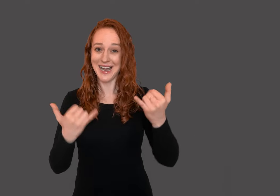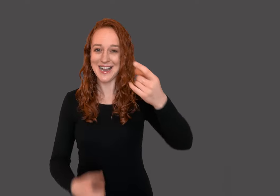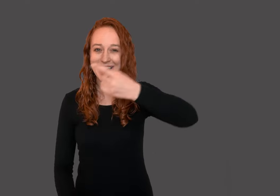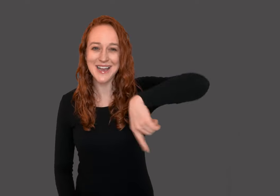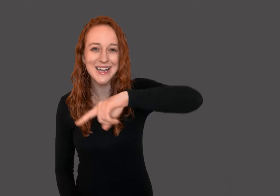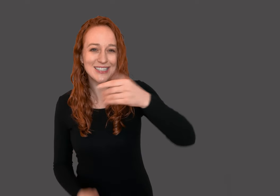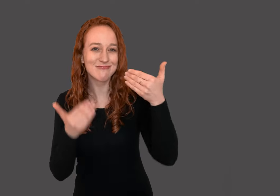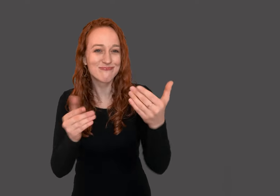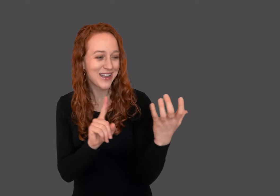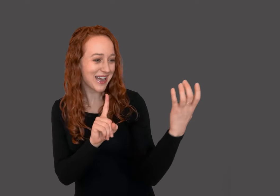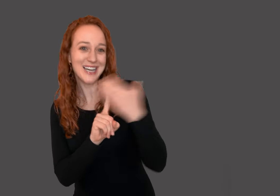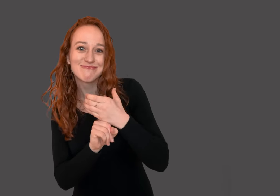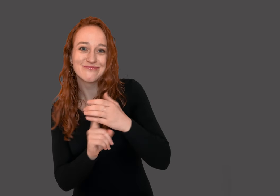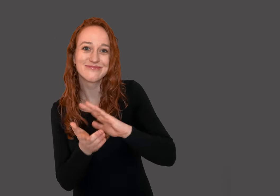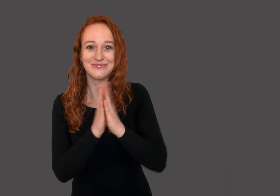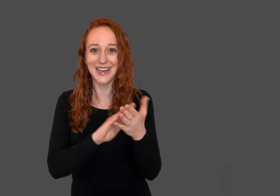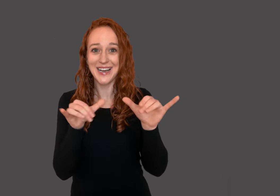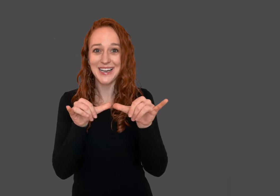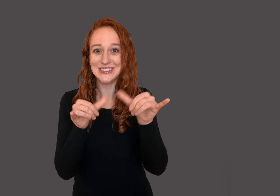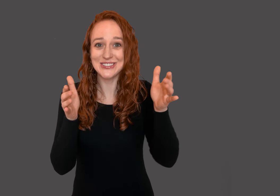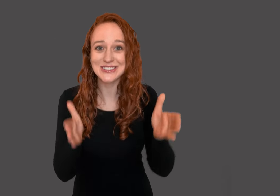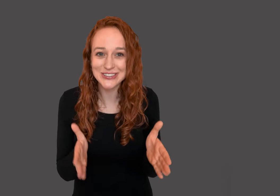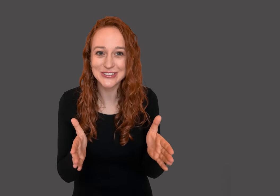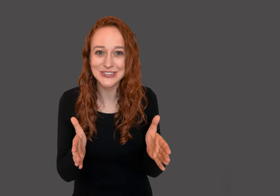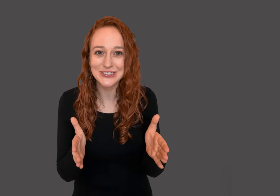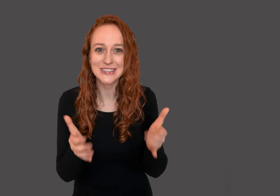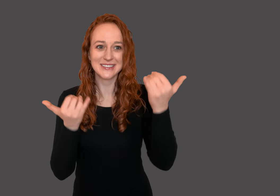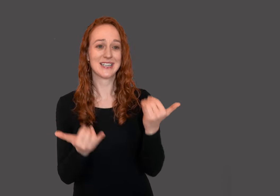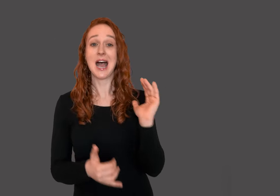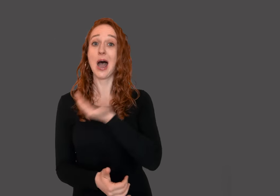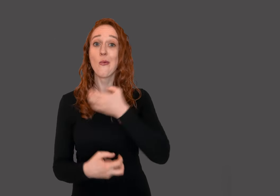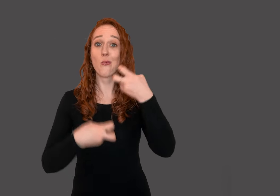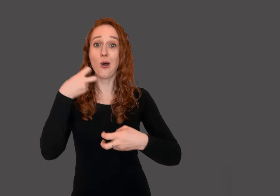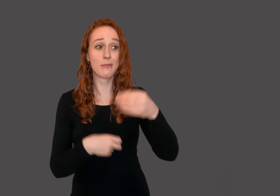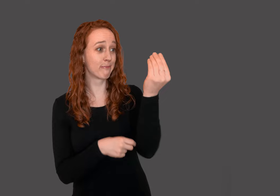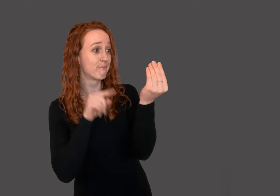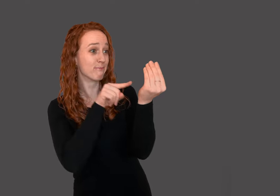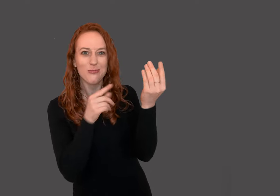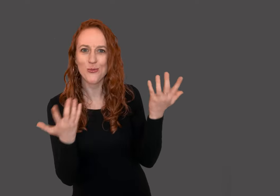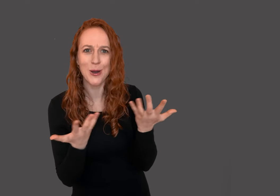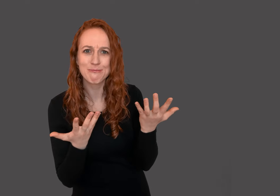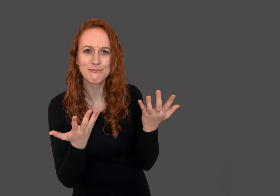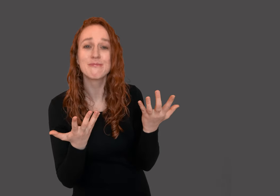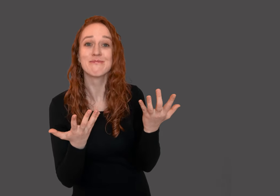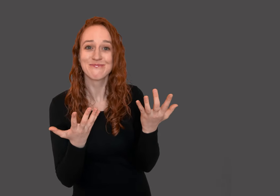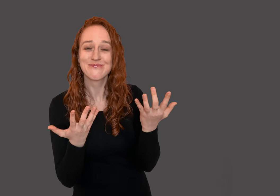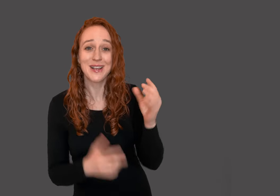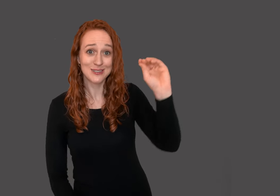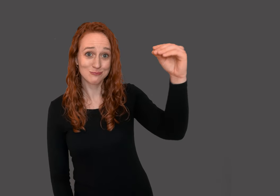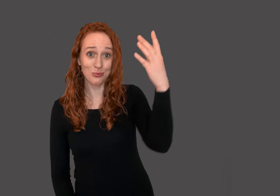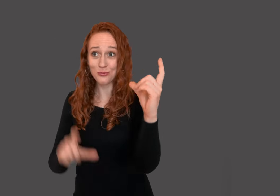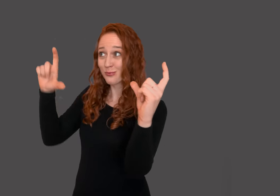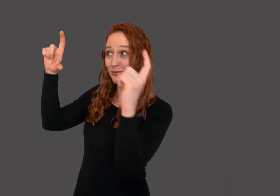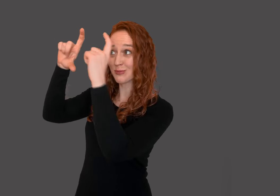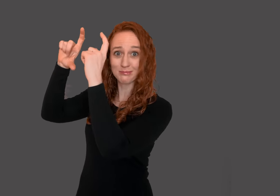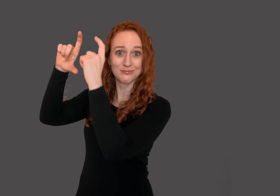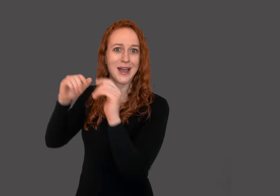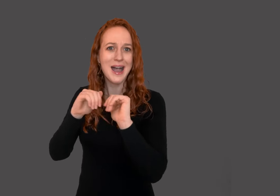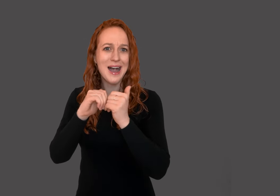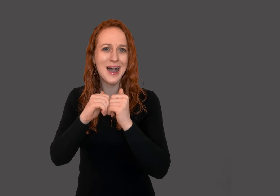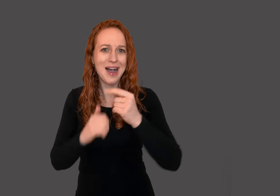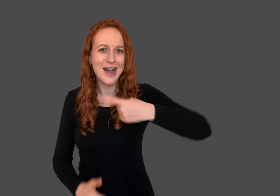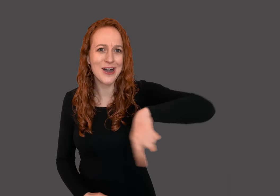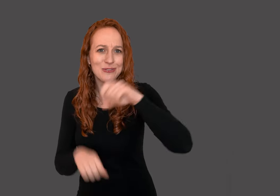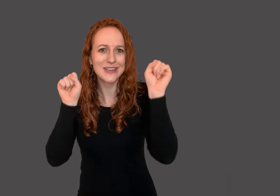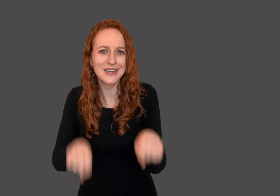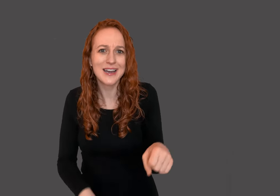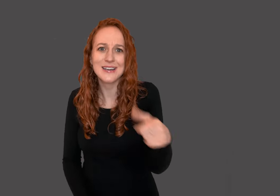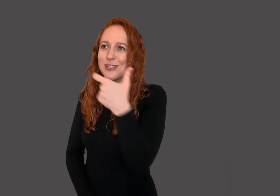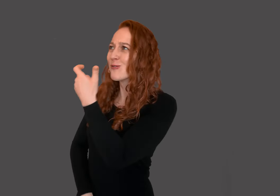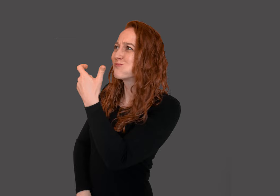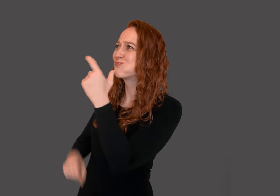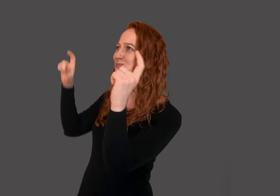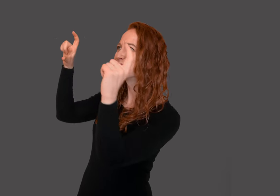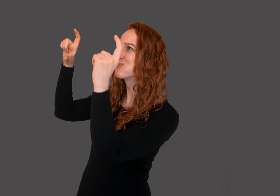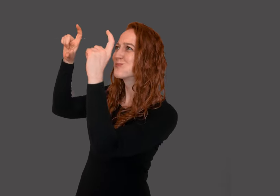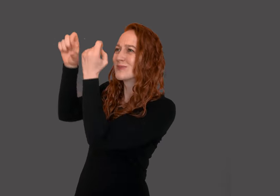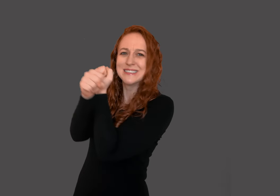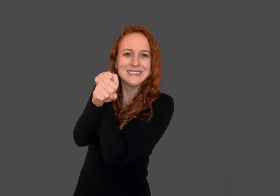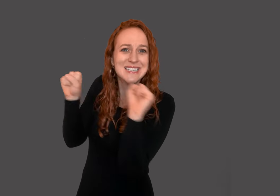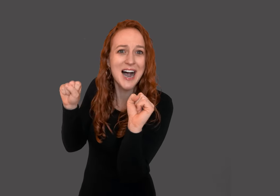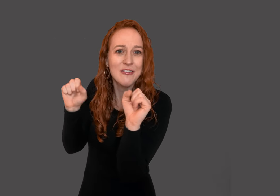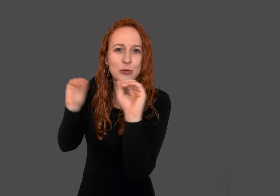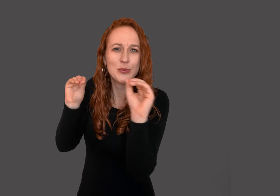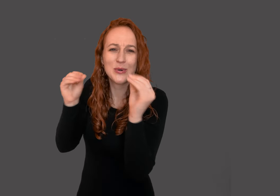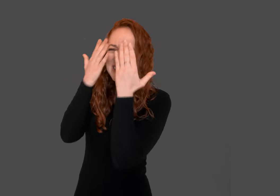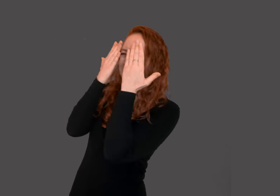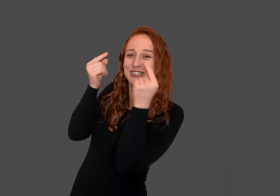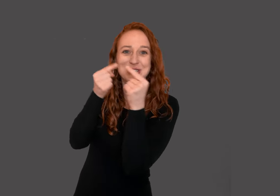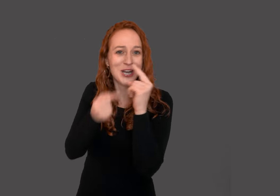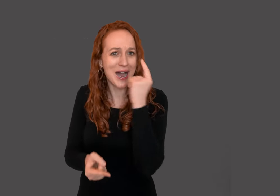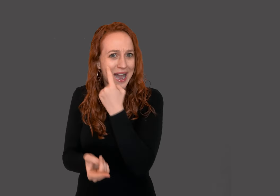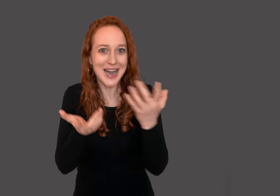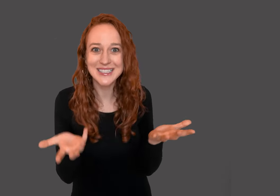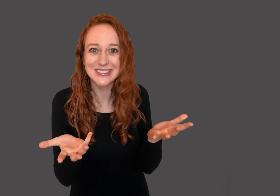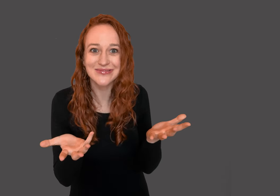Our problem today is, “How can we view the sun safely to observe an eclipse?”